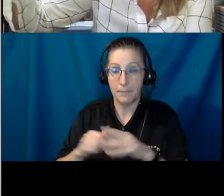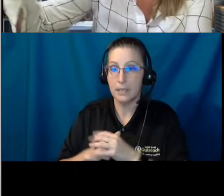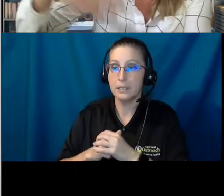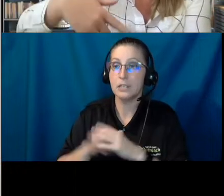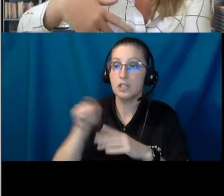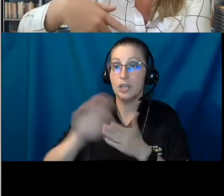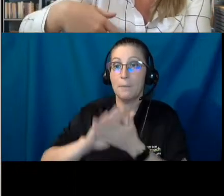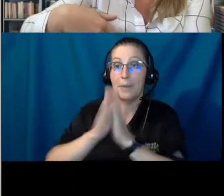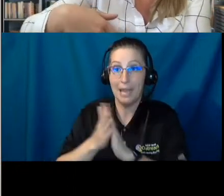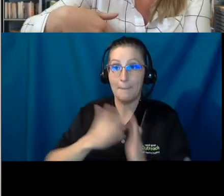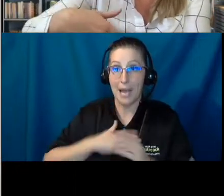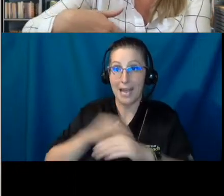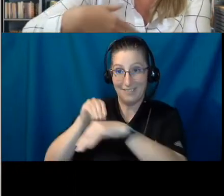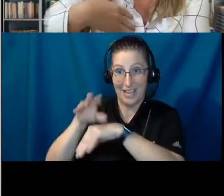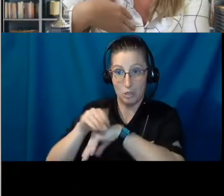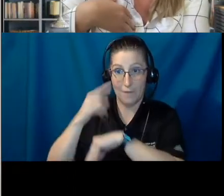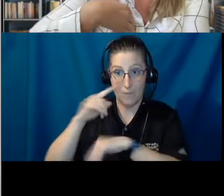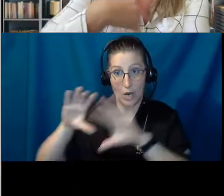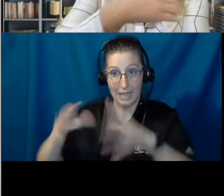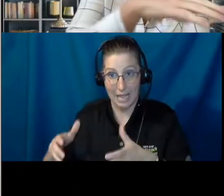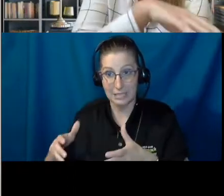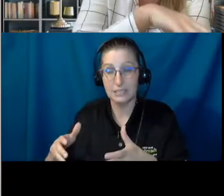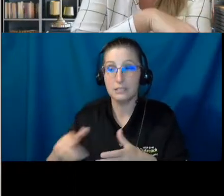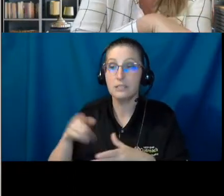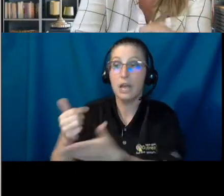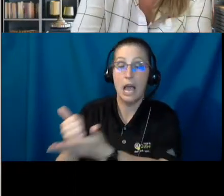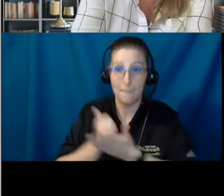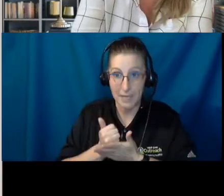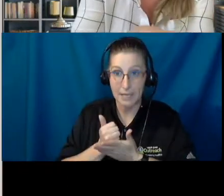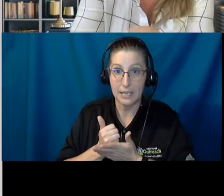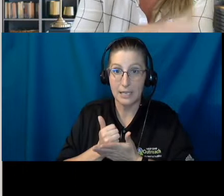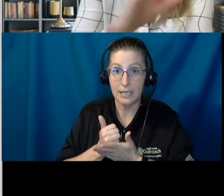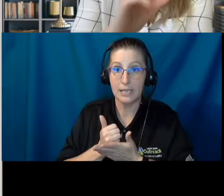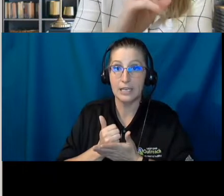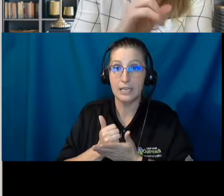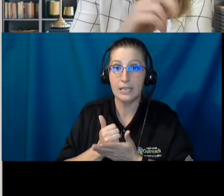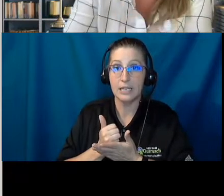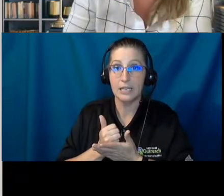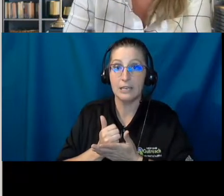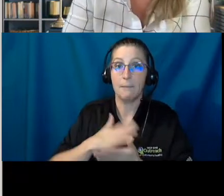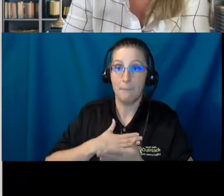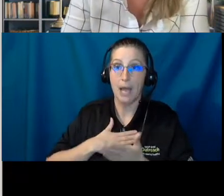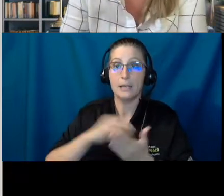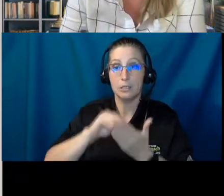advisor in my classroom where she helped me within like student year teaching, and we